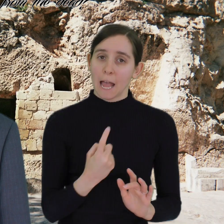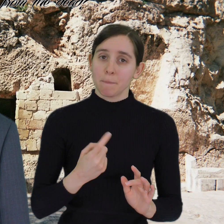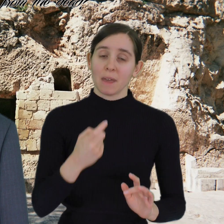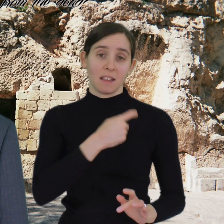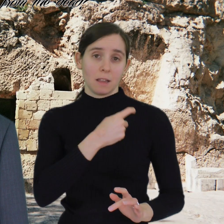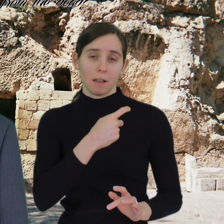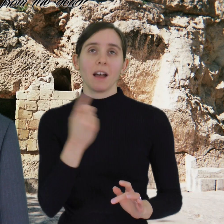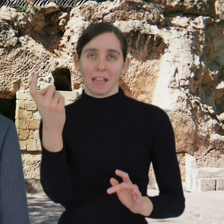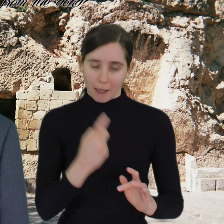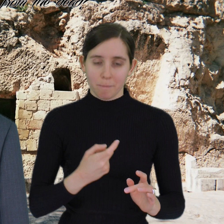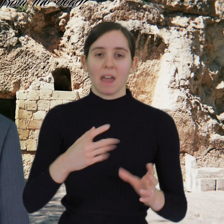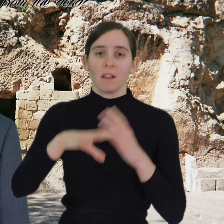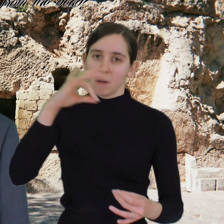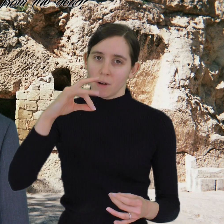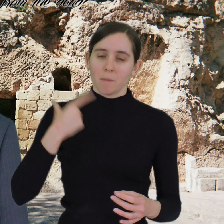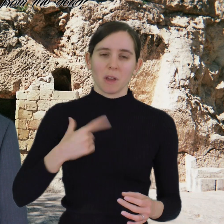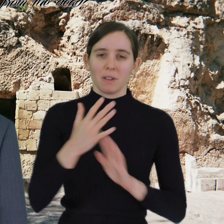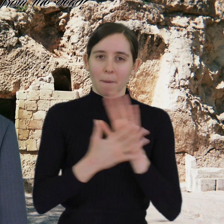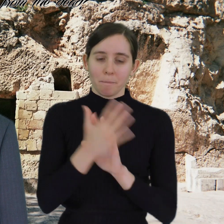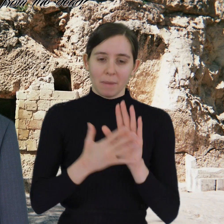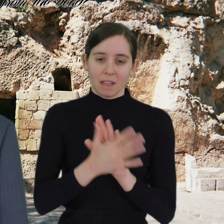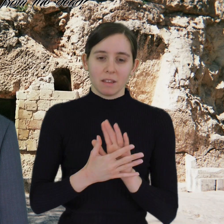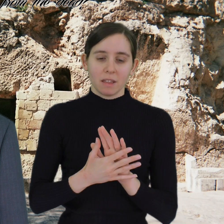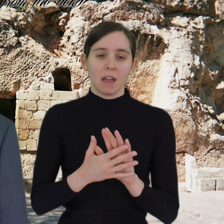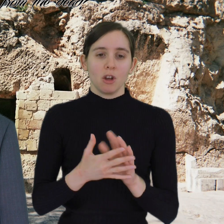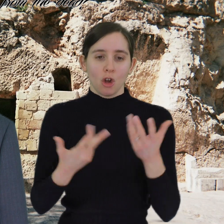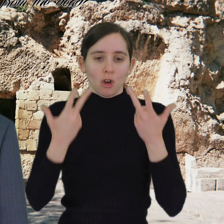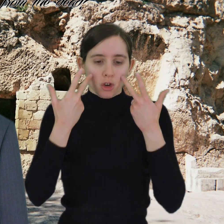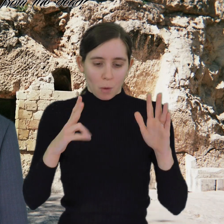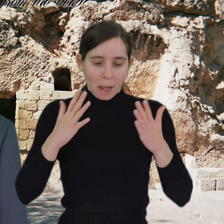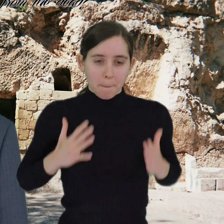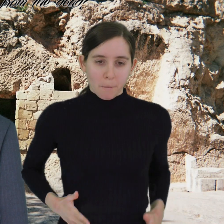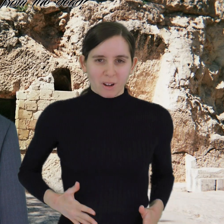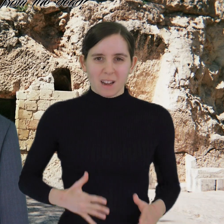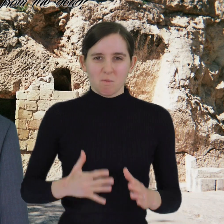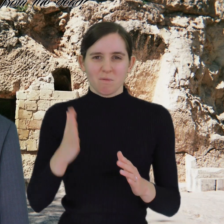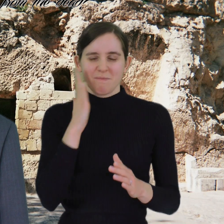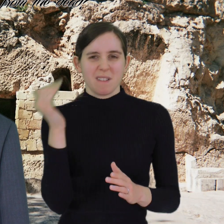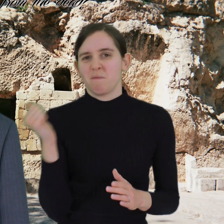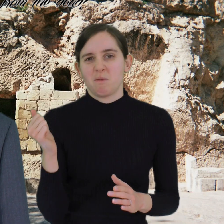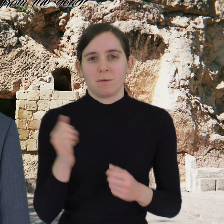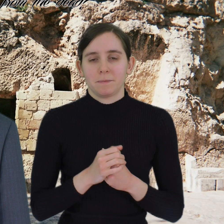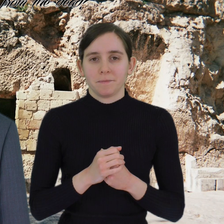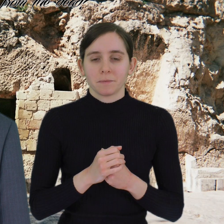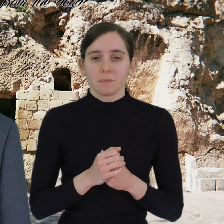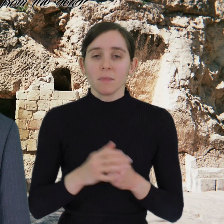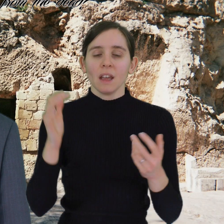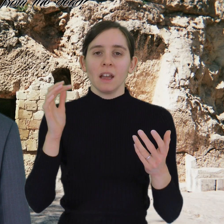as the existence of a body would be irrelevant. Jesus had 12 close followers who are